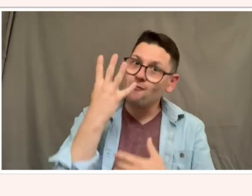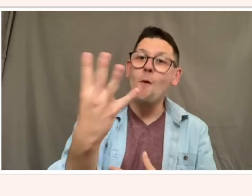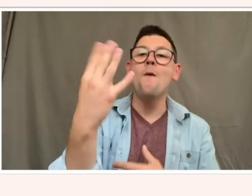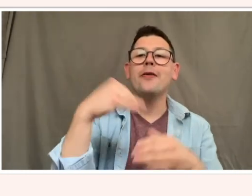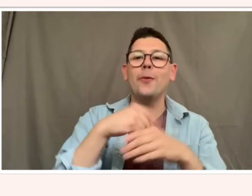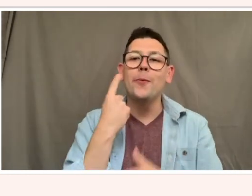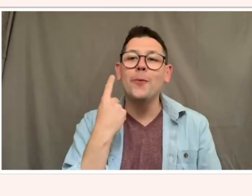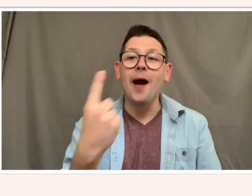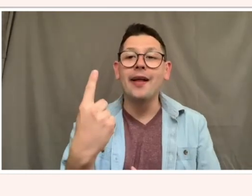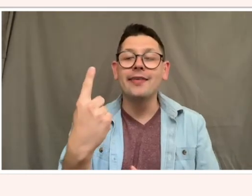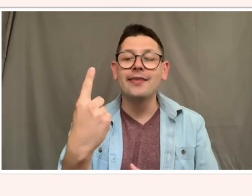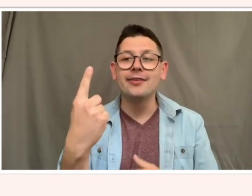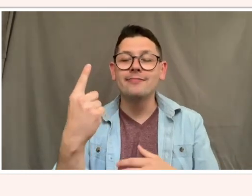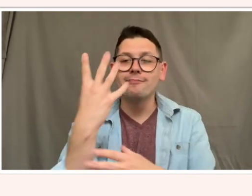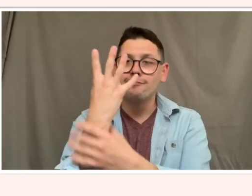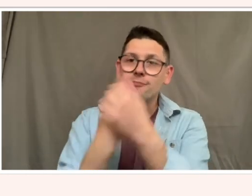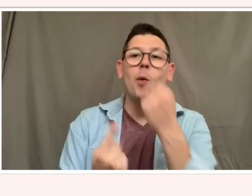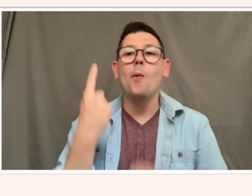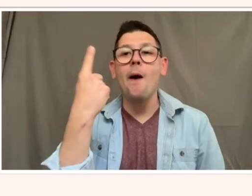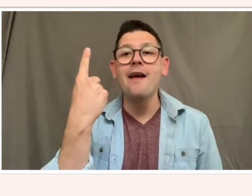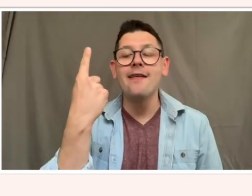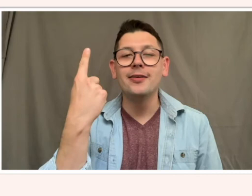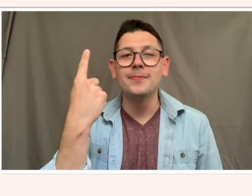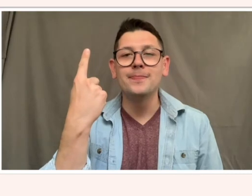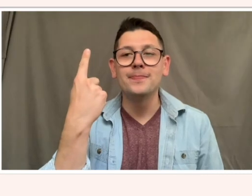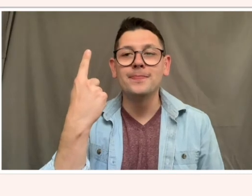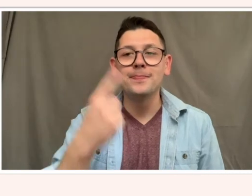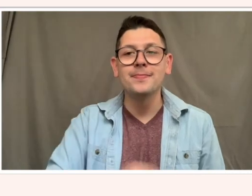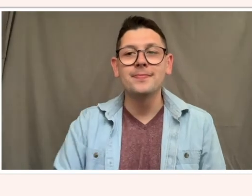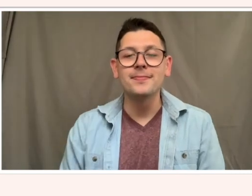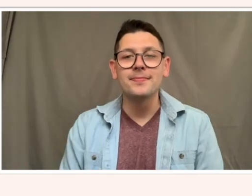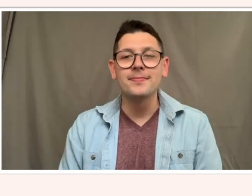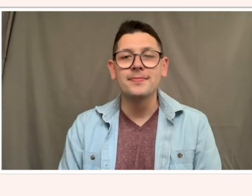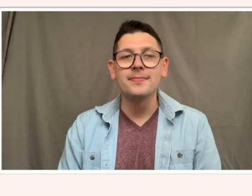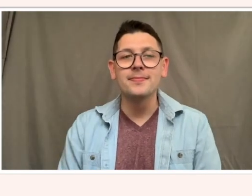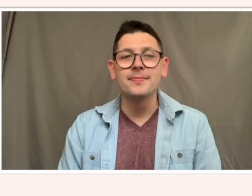you just really have to think through it in order to make sure that that can happen.